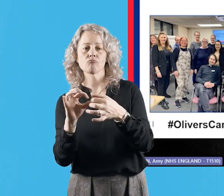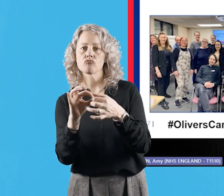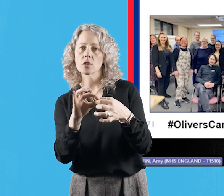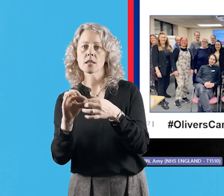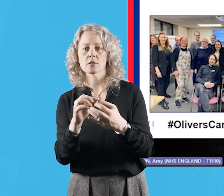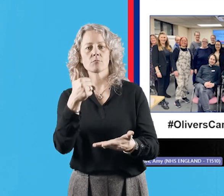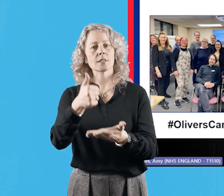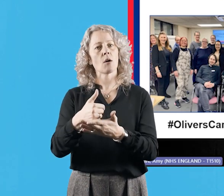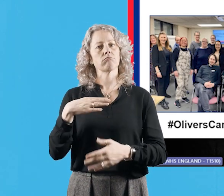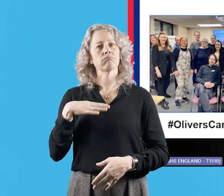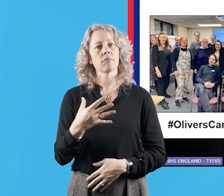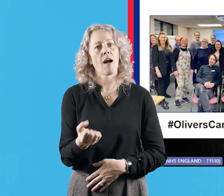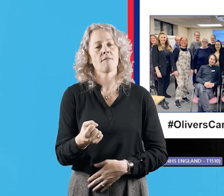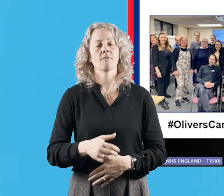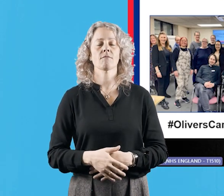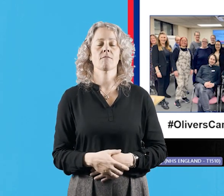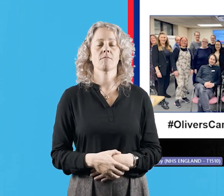and should be able to support that.